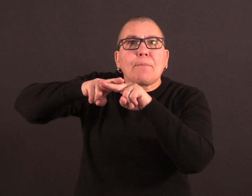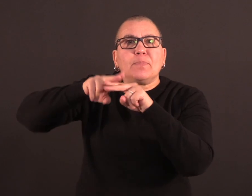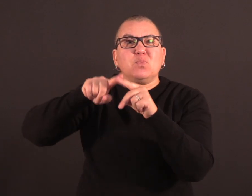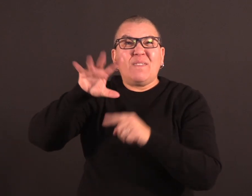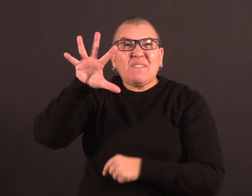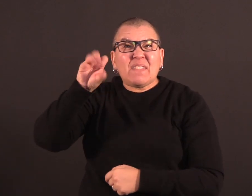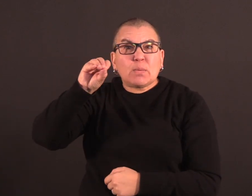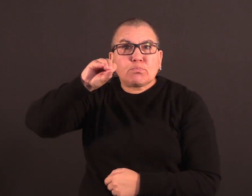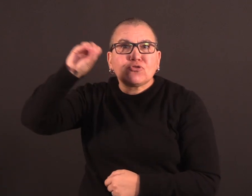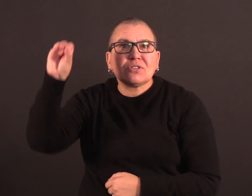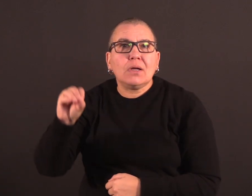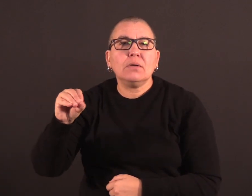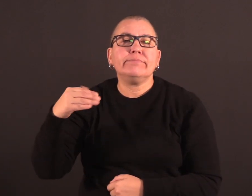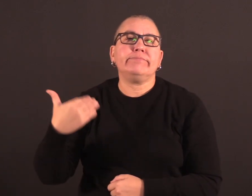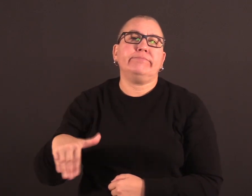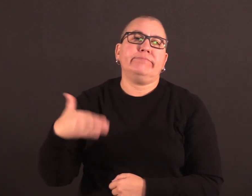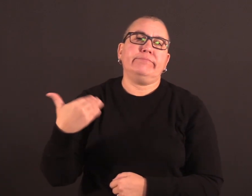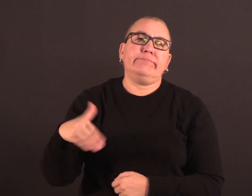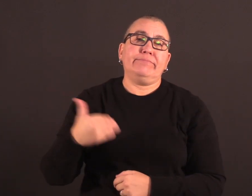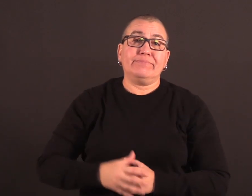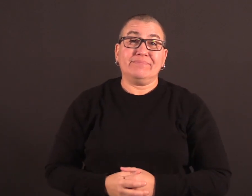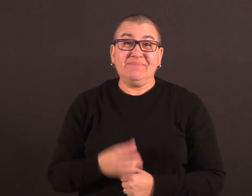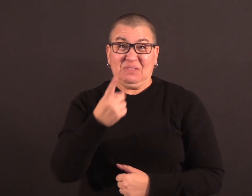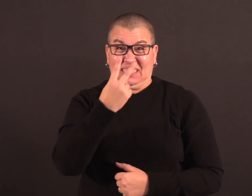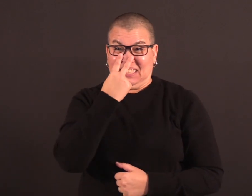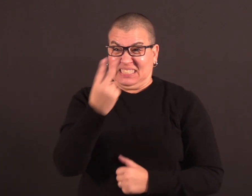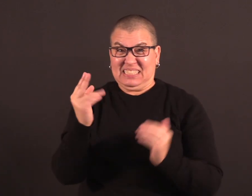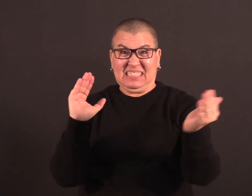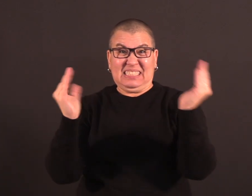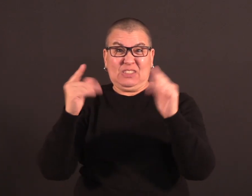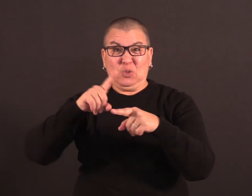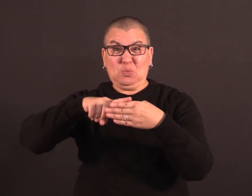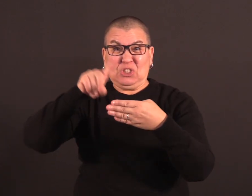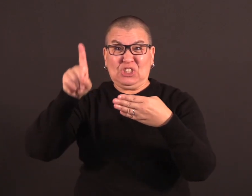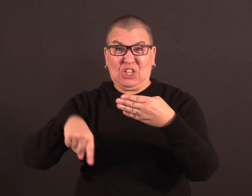As a result, the weekly COVID-19 hospitalization rate for Minnesotans